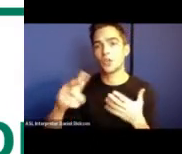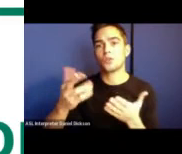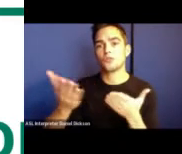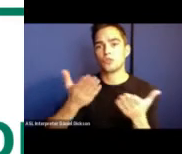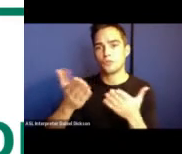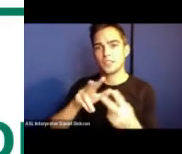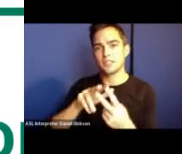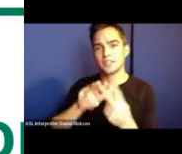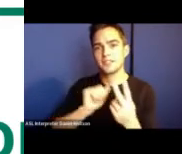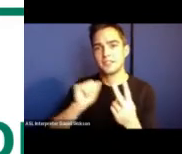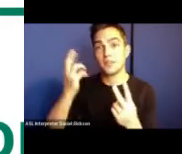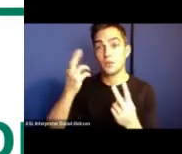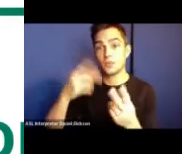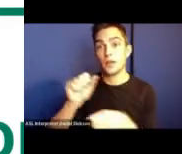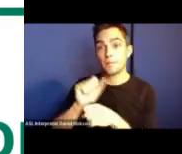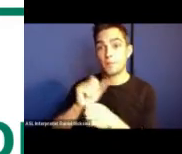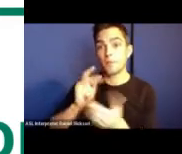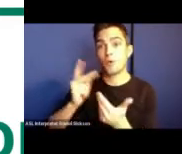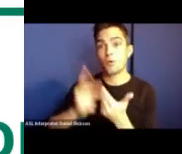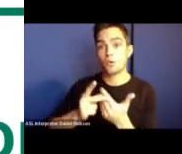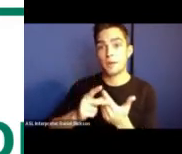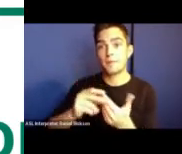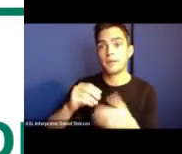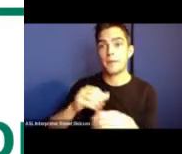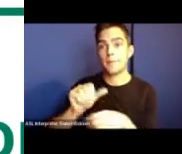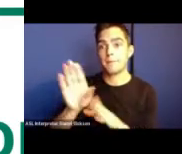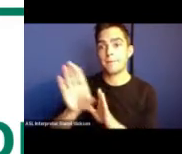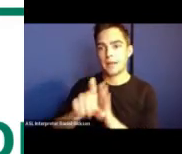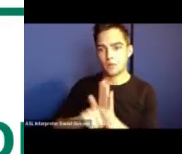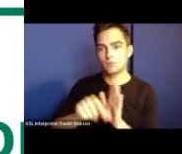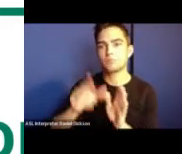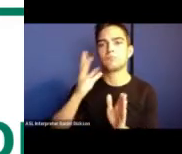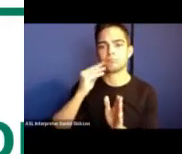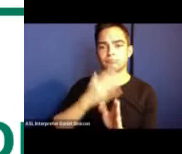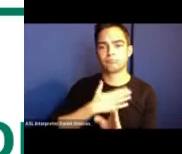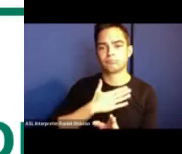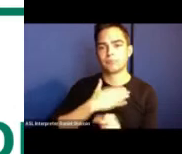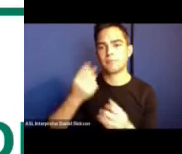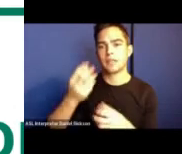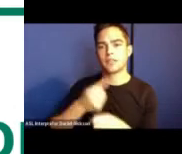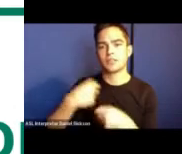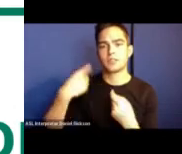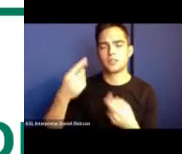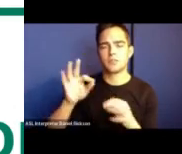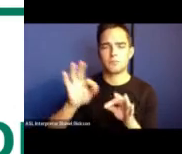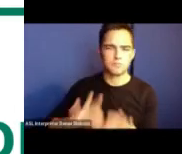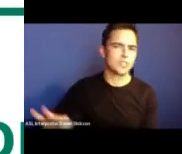employments programming had been my background for many, many years. And we know that is such an essential part of recovery